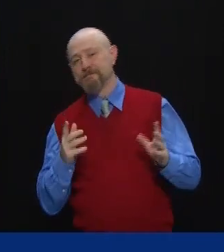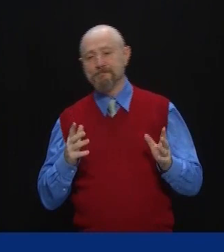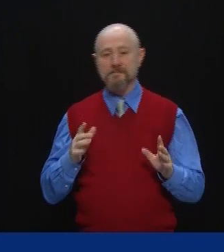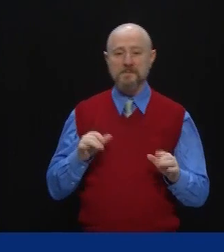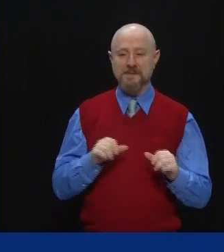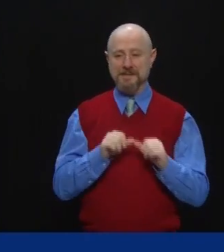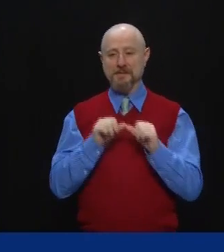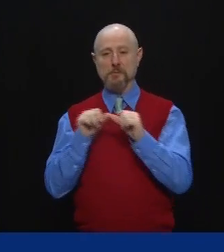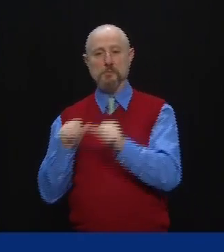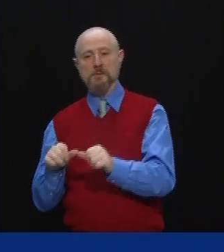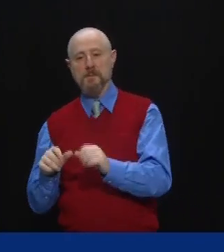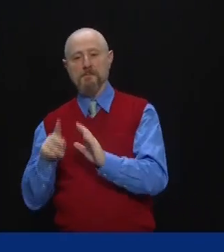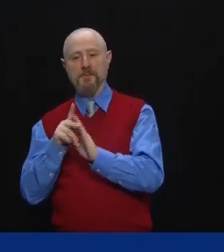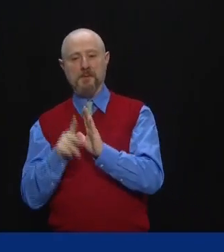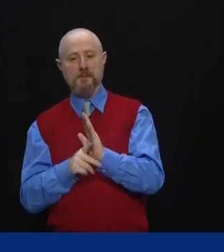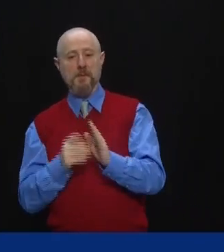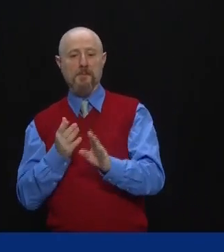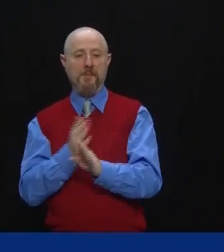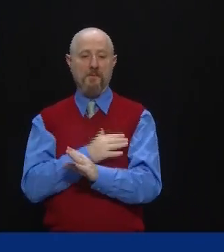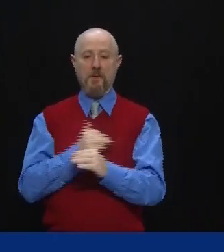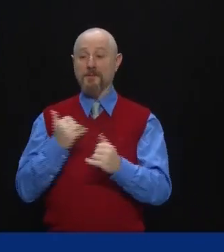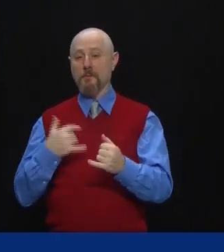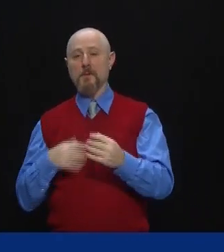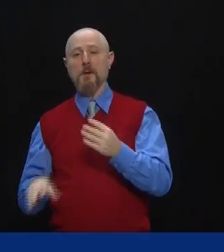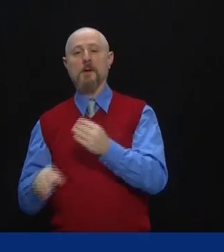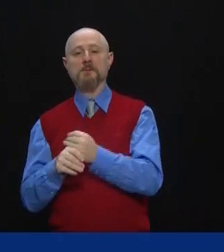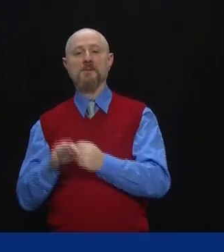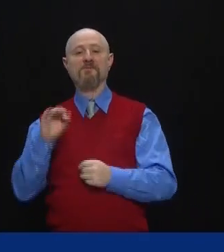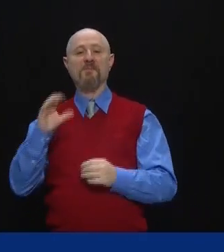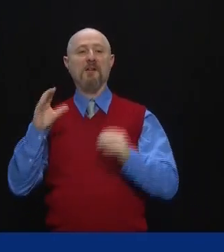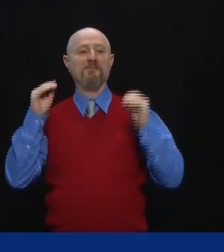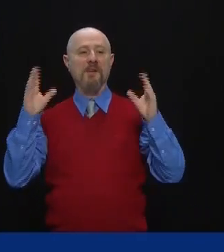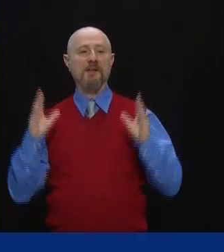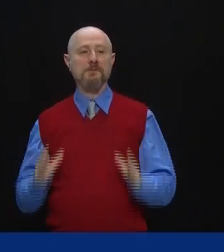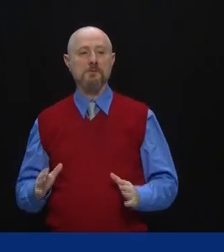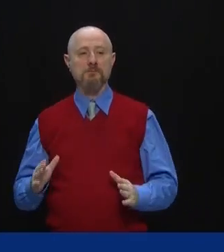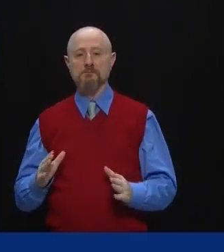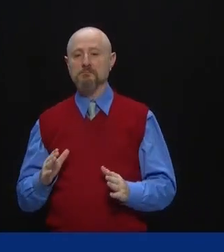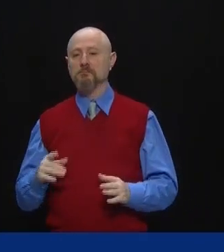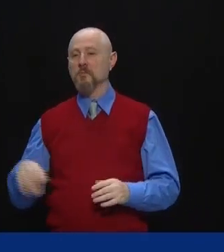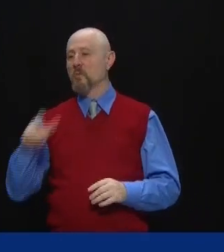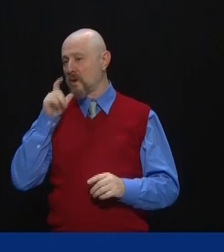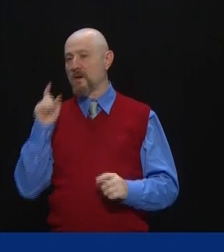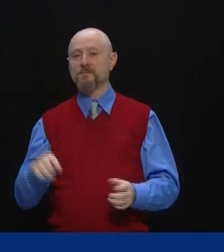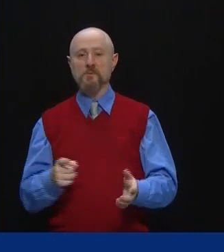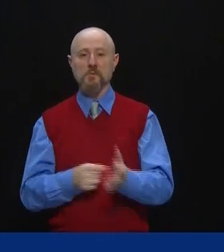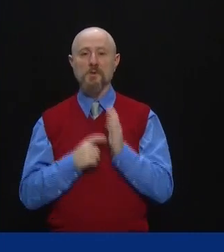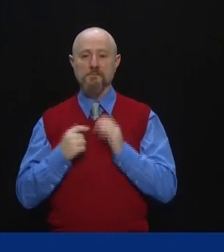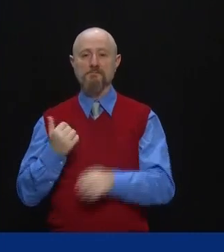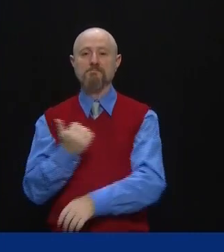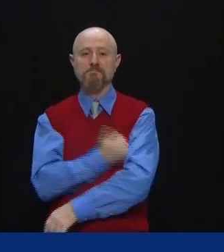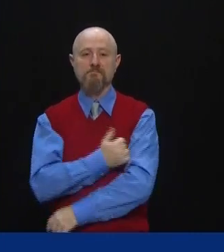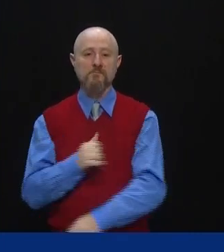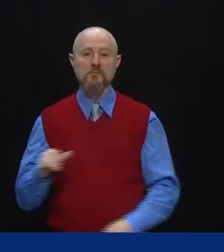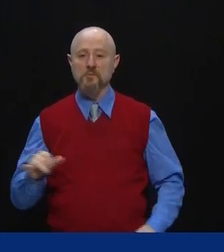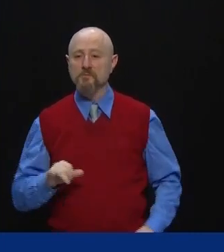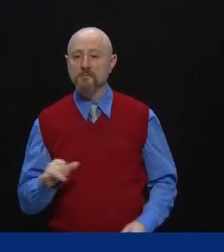WE ALSO ARE ASKING AND ENSURING THAT ALL STUDENTS ARE VACCINATED. CONTINUATION POLICY FOR THAT, ALSO ADDING FACULTY.